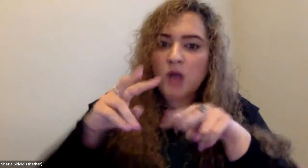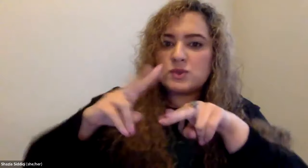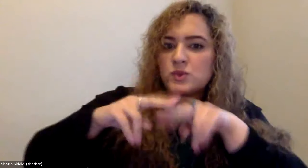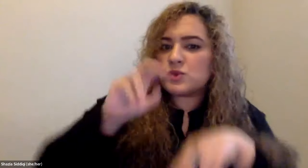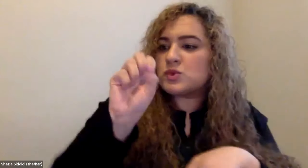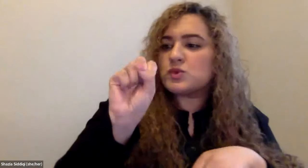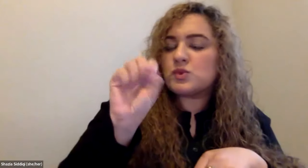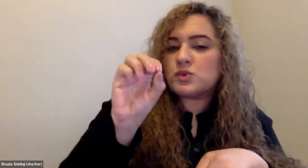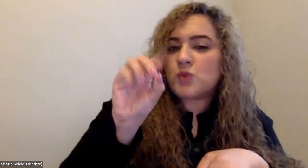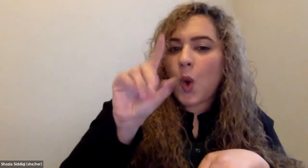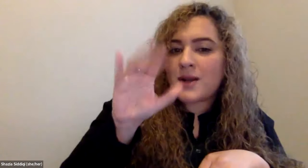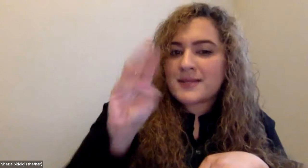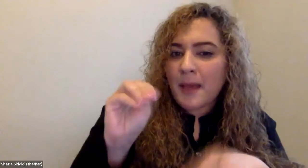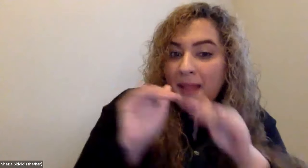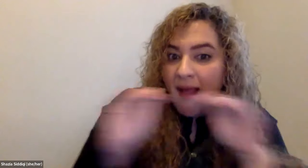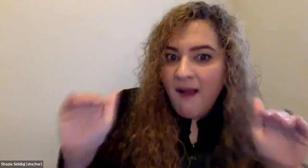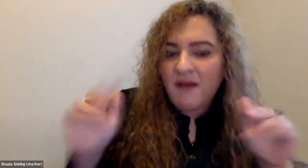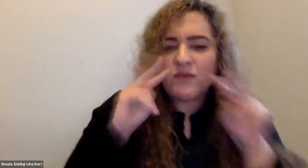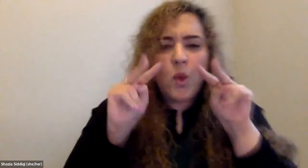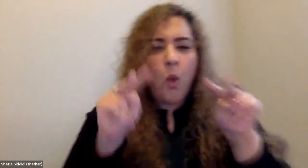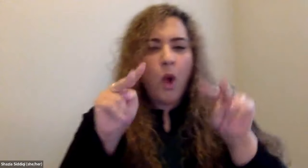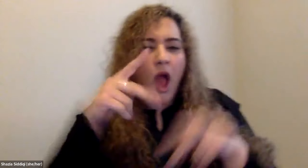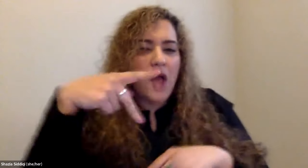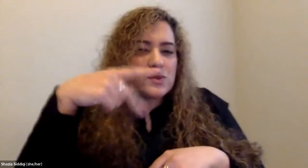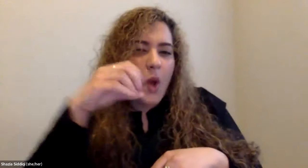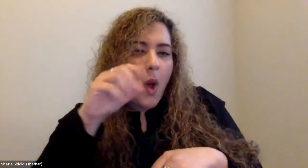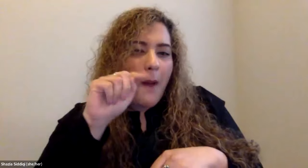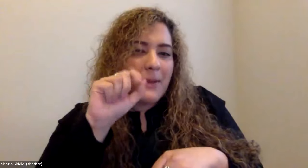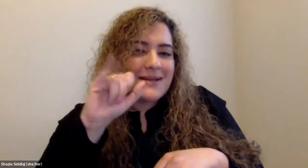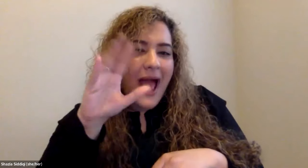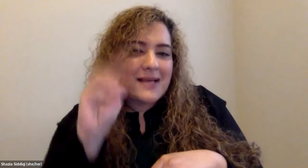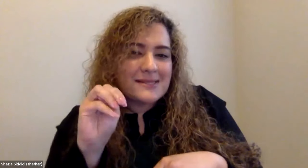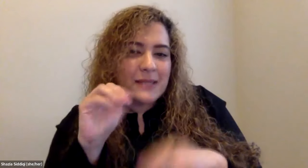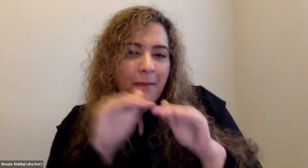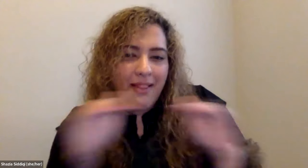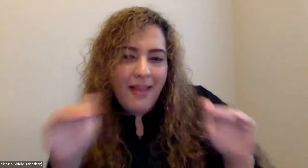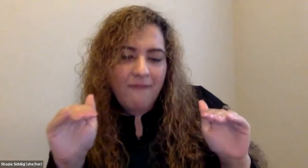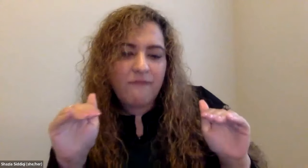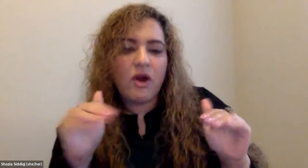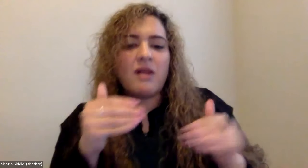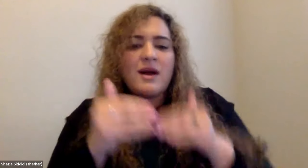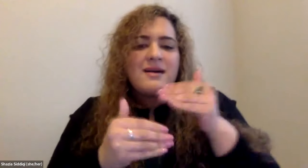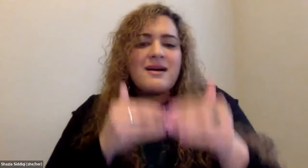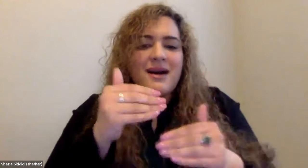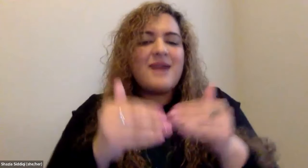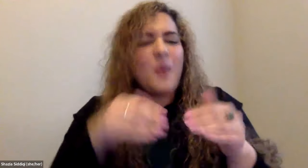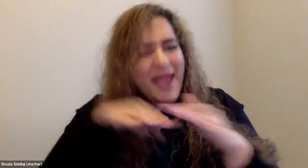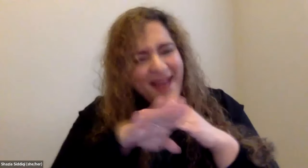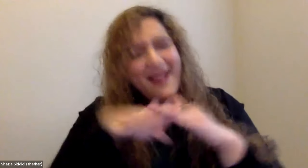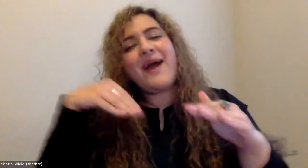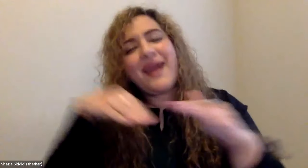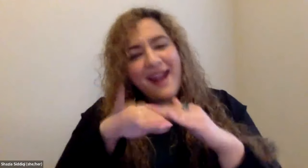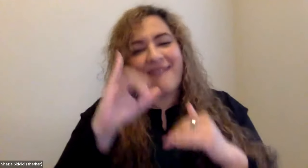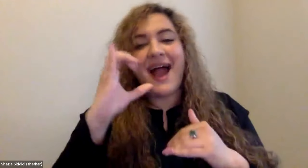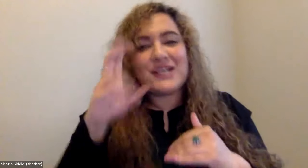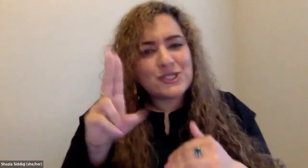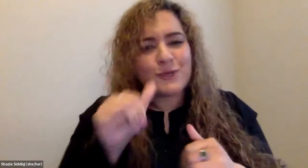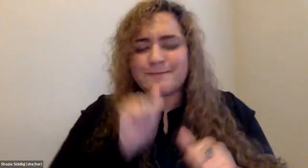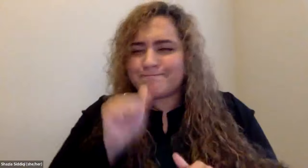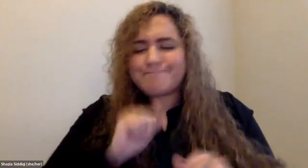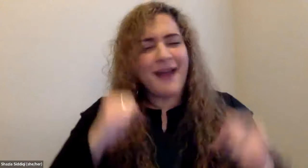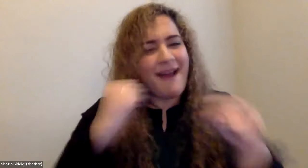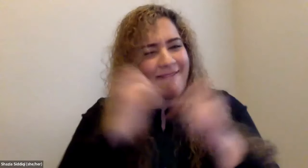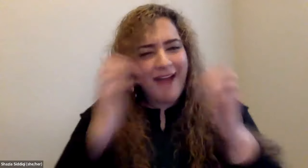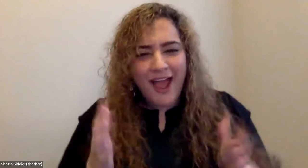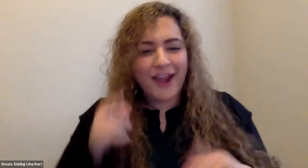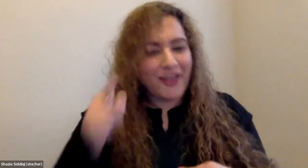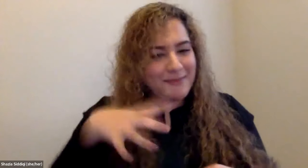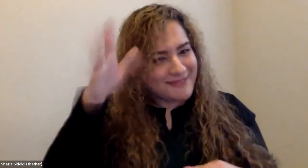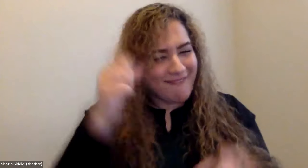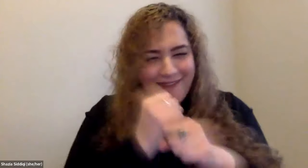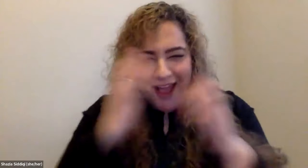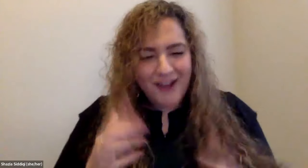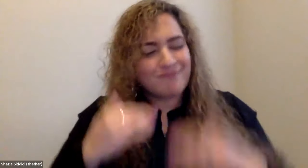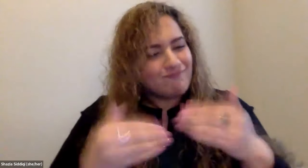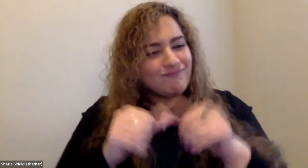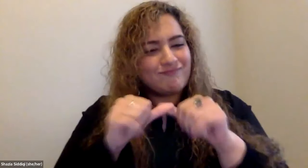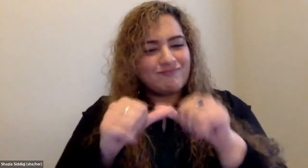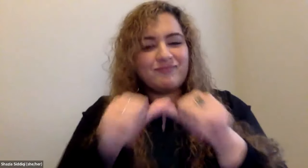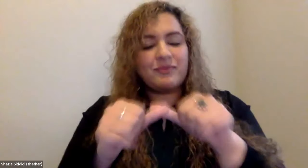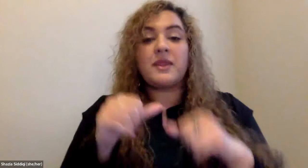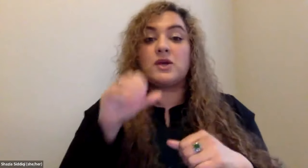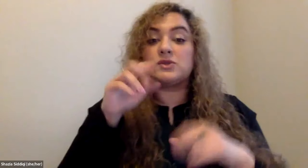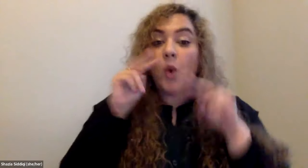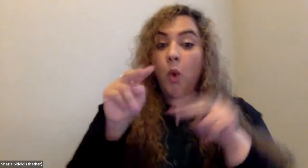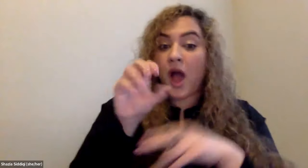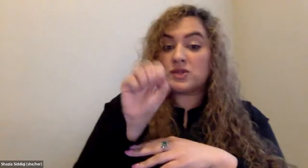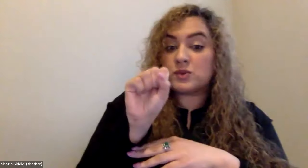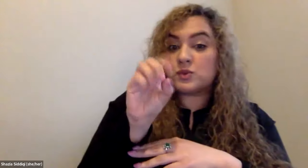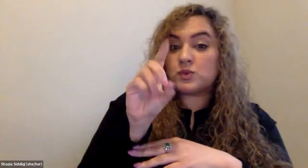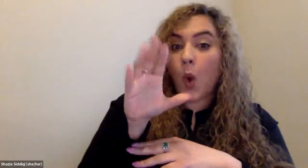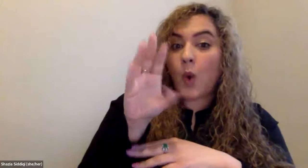Cristine Saunders: And so they really had to watch he had to watch his sodium intake he had to also watch his potassium and sodium levels and so he was in and out of the icu very often but he's a fighter and so he was he did okay.